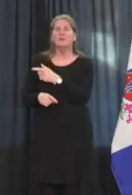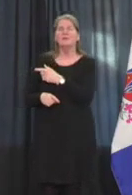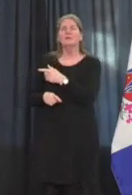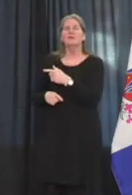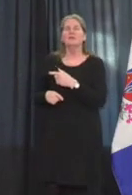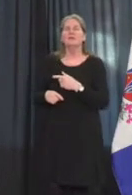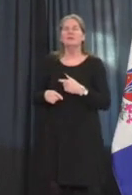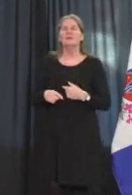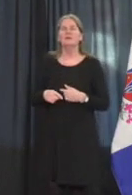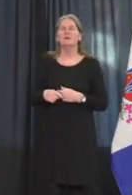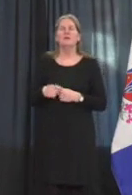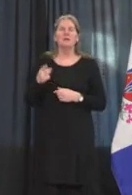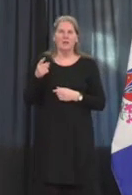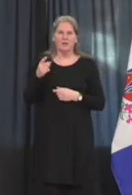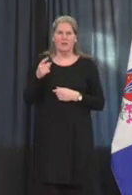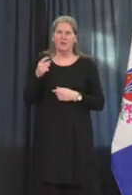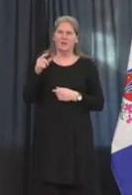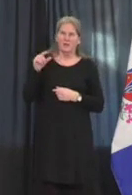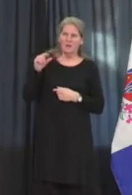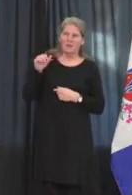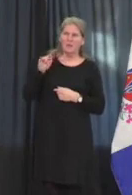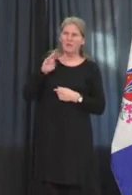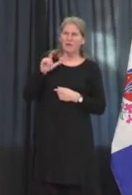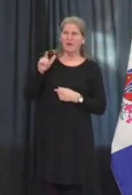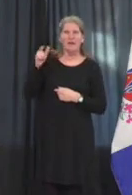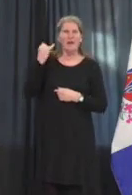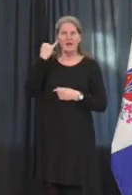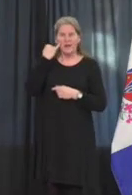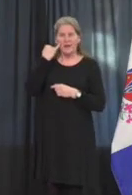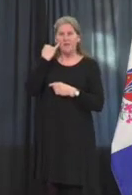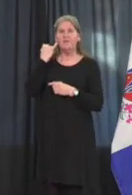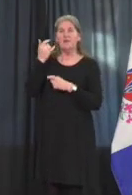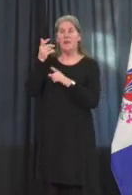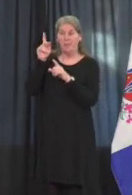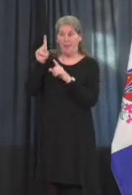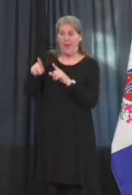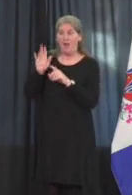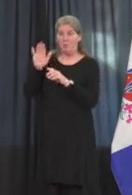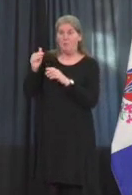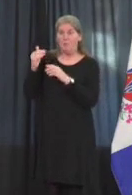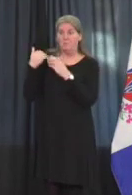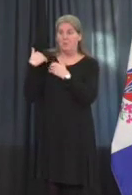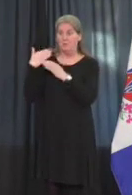HEARD FROM GABRIELLE IS DO PEOPLE HAVE TO DO CERTAIN THINGS?